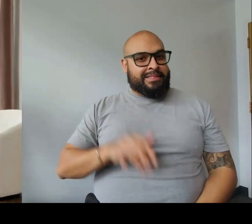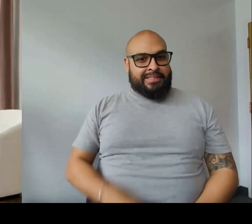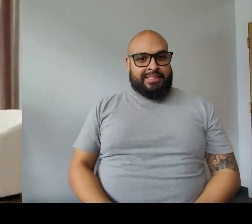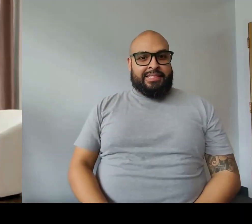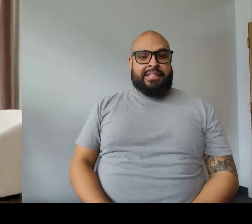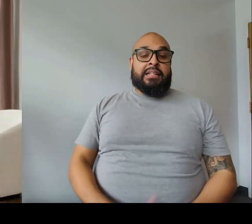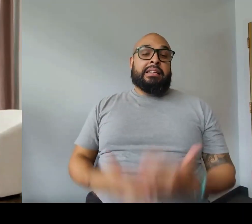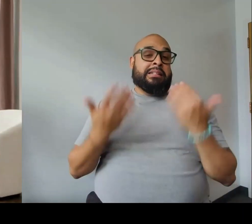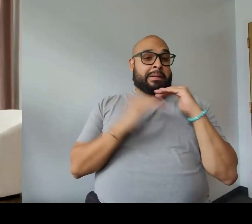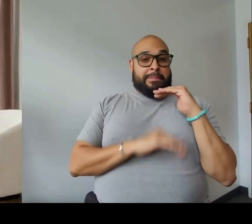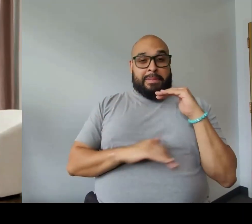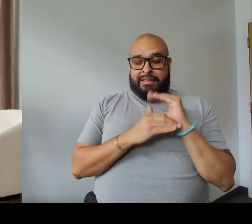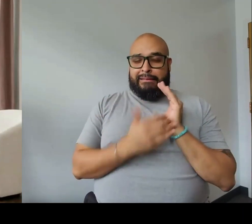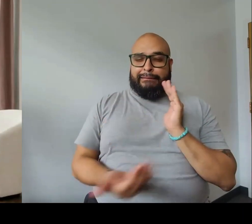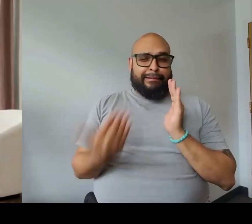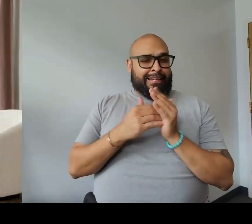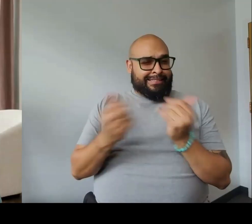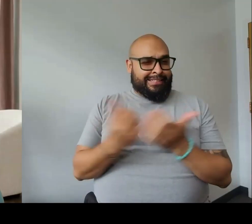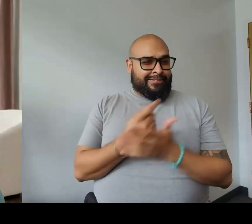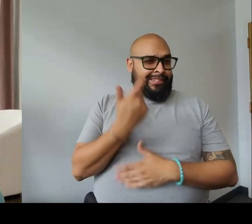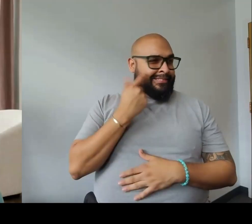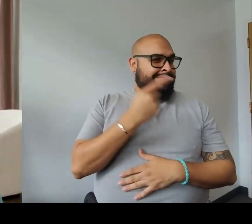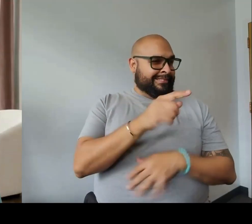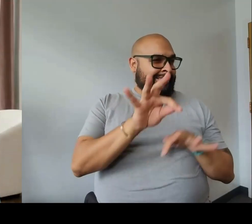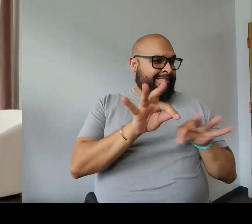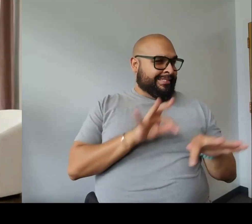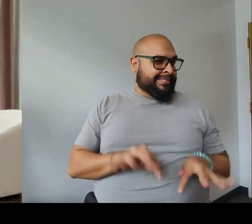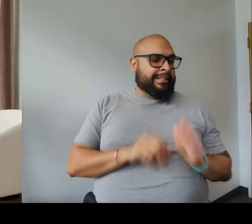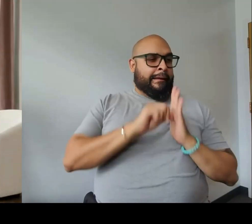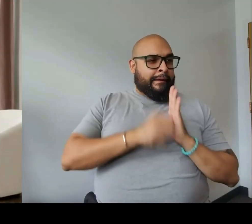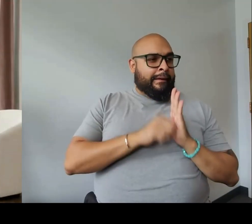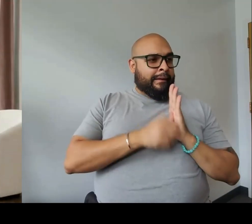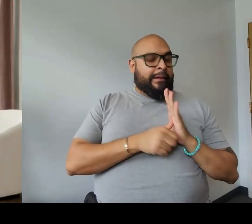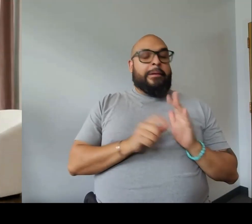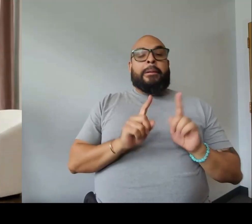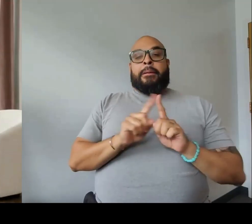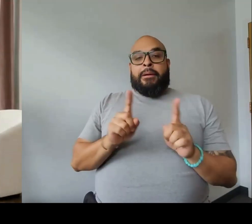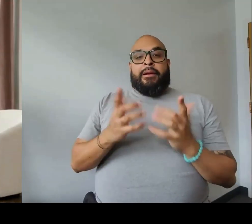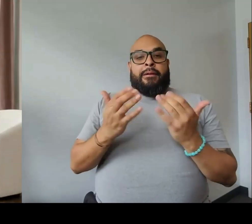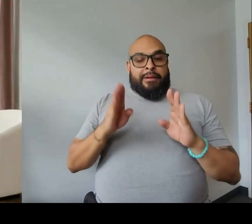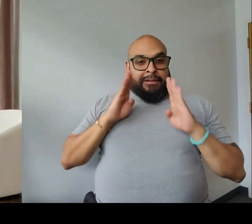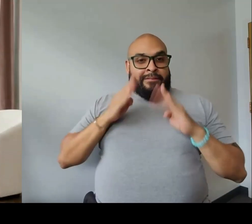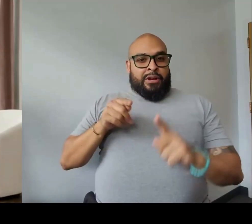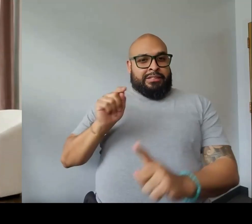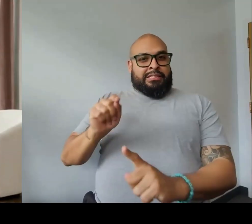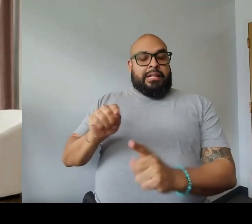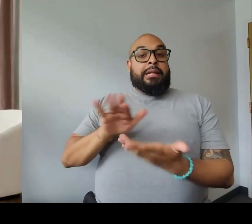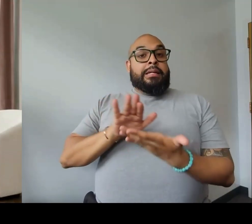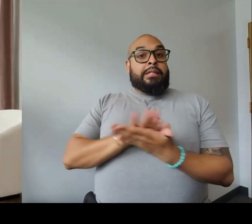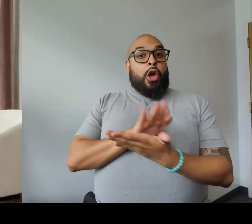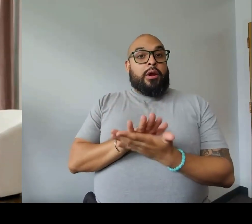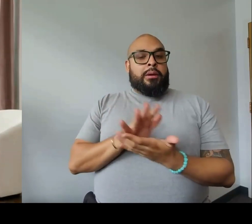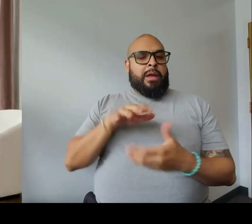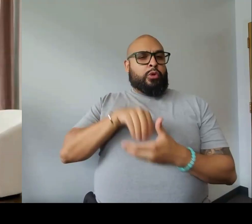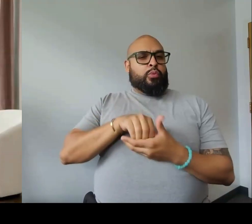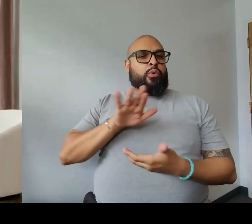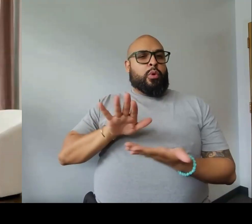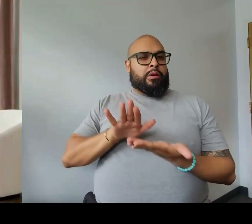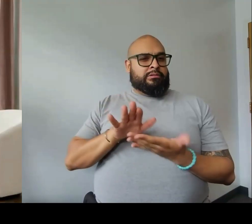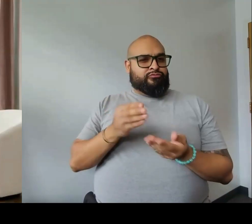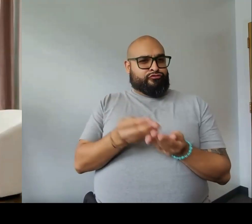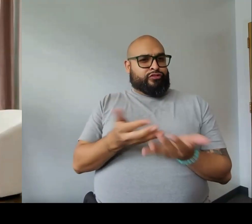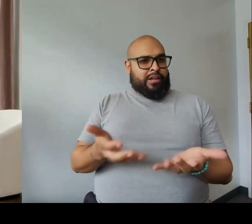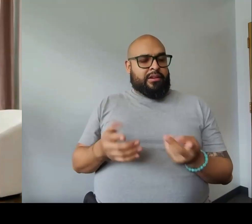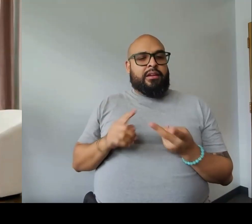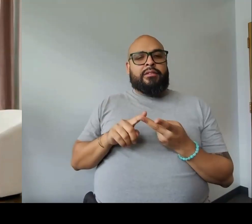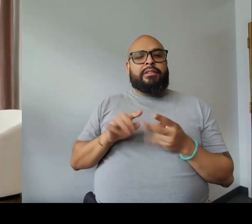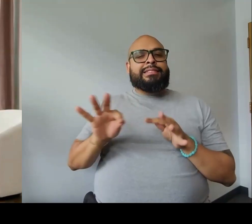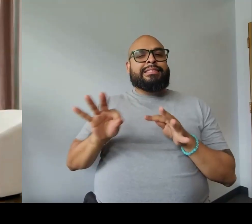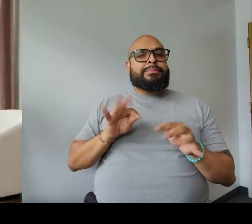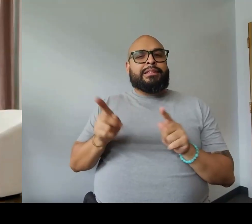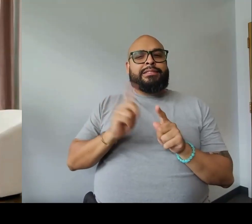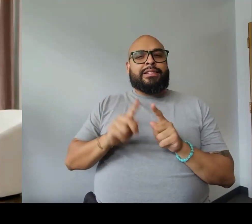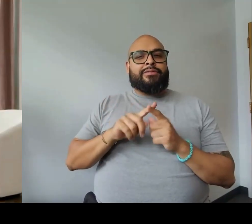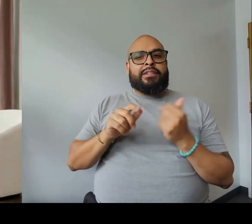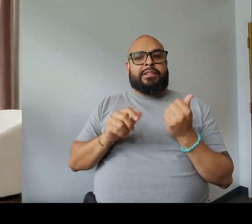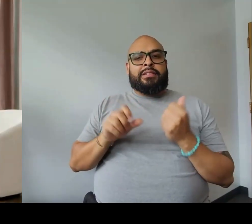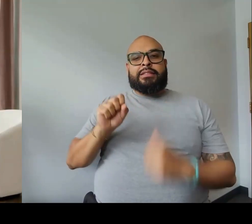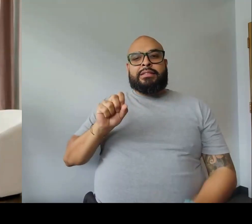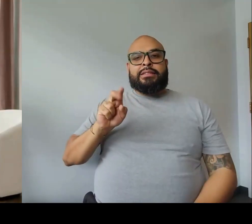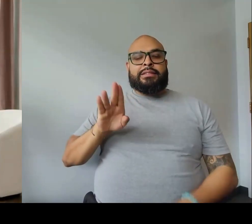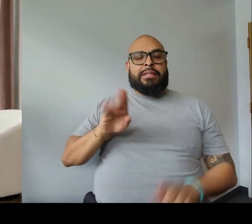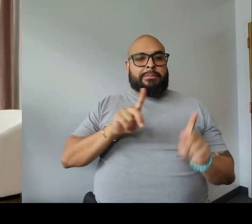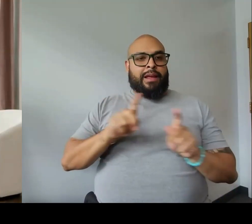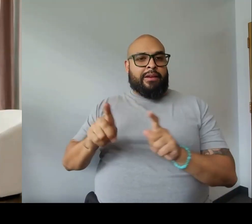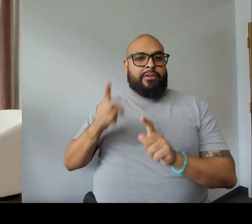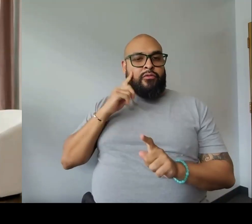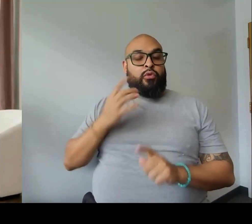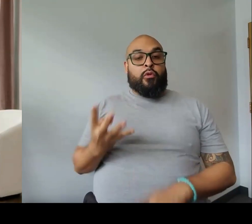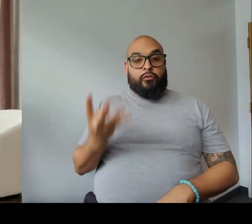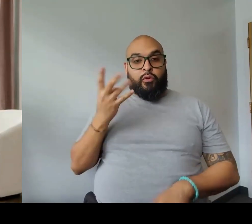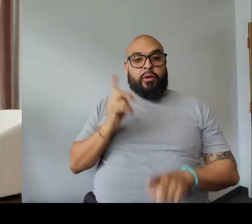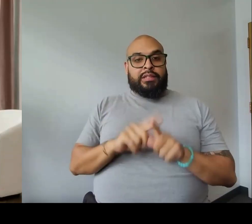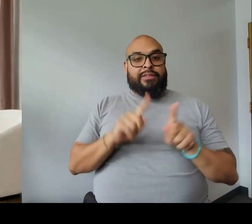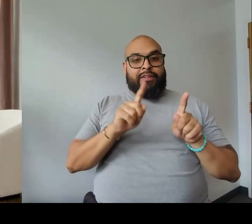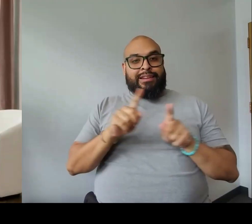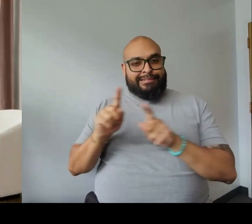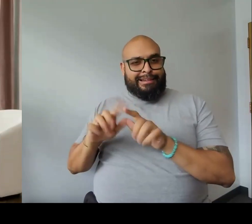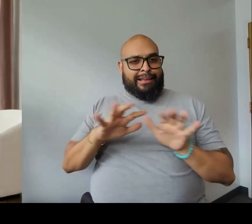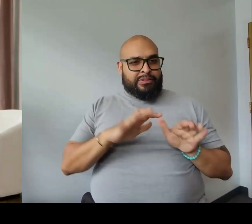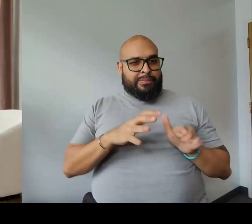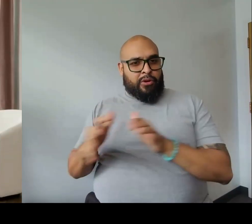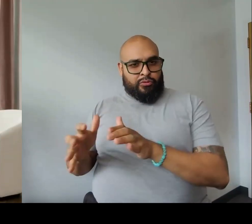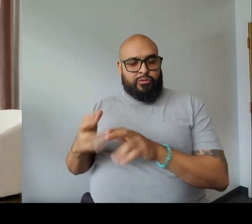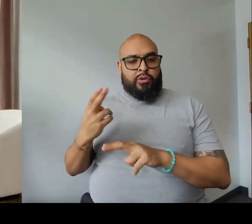Basically, I want to reiterate everything you said, but I want to call your attention to a document that you'll have in your handout that goes over different subtests from 4 test batteries that I personally used in an evaluation with my own daughter.